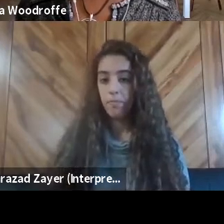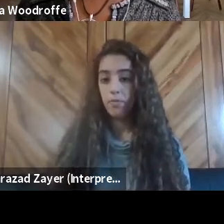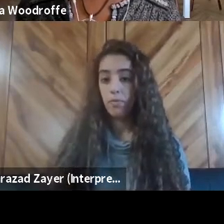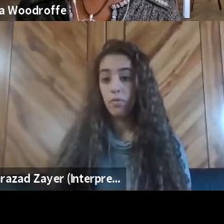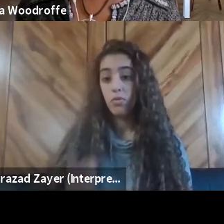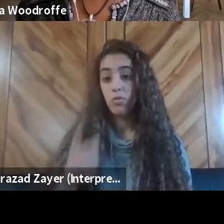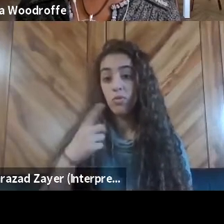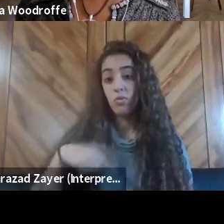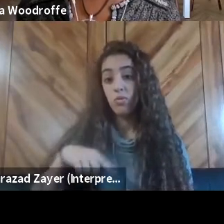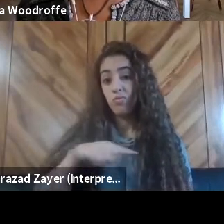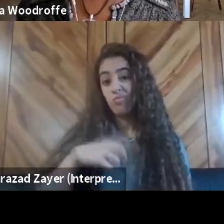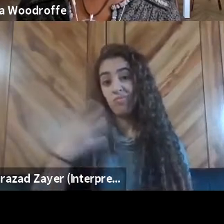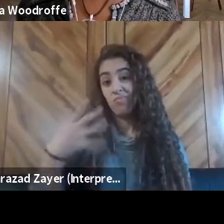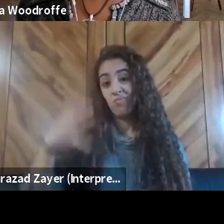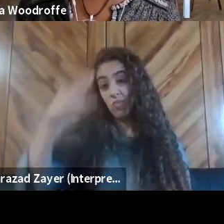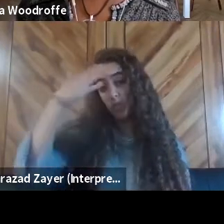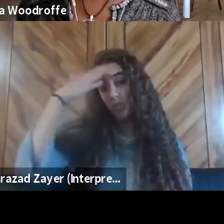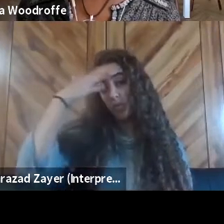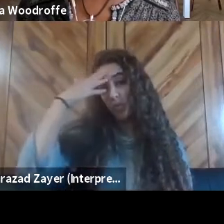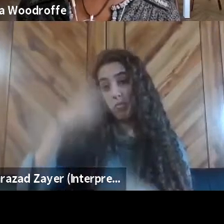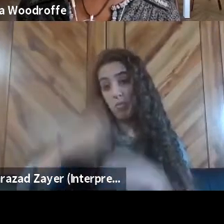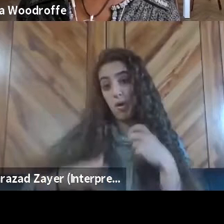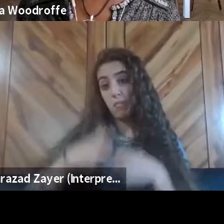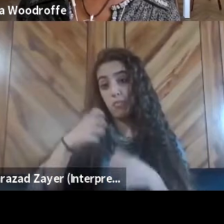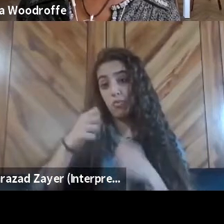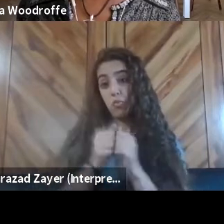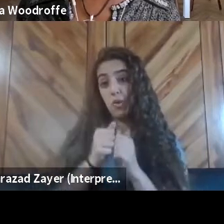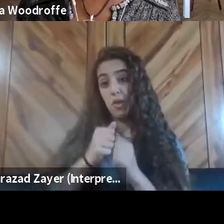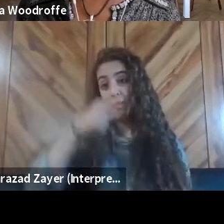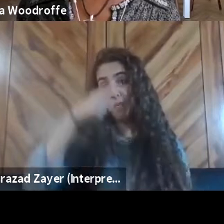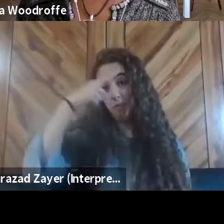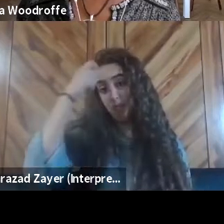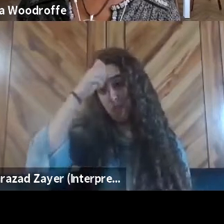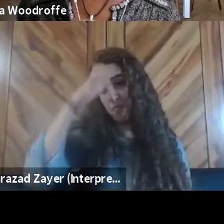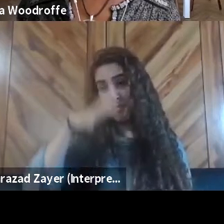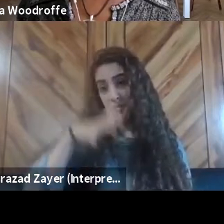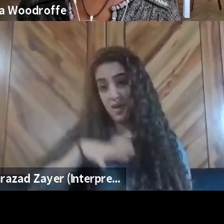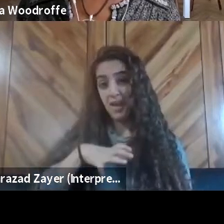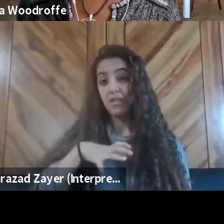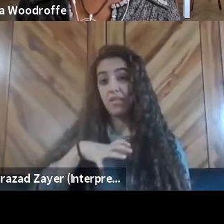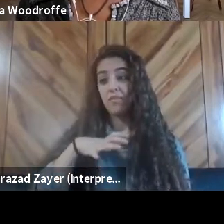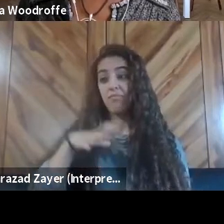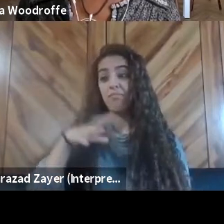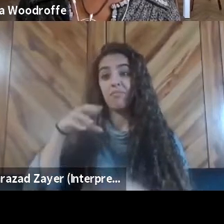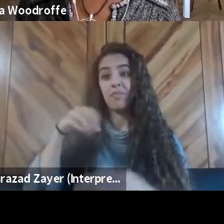black males in society right away, and the stereotypes, that